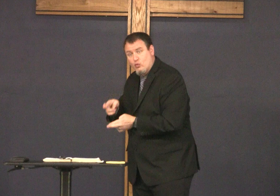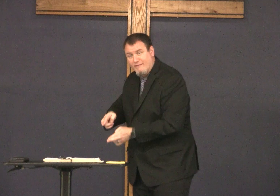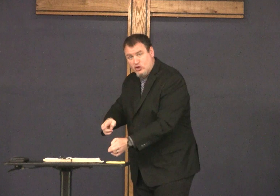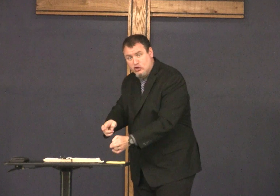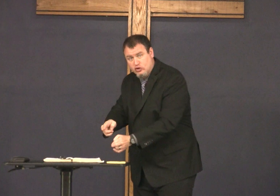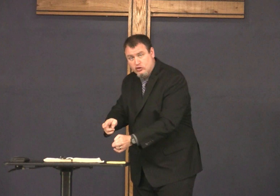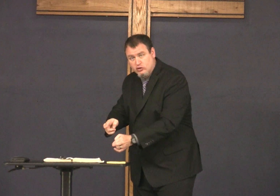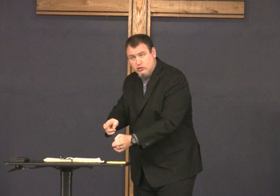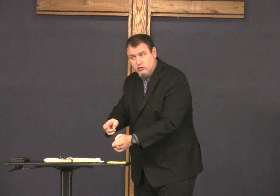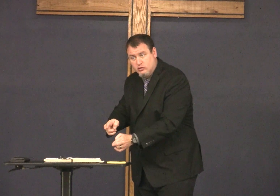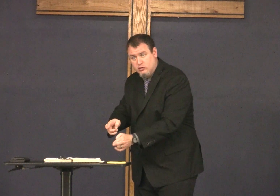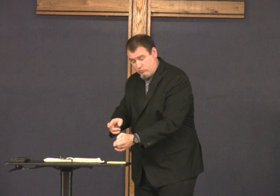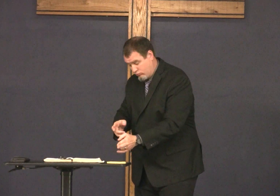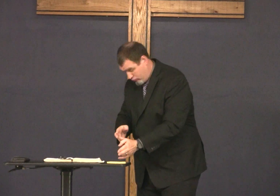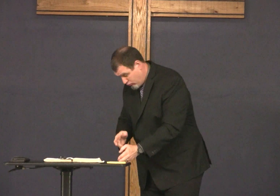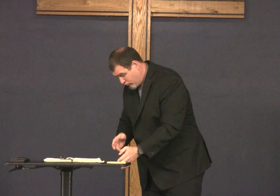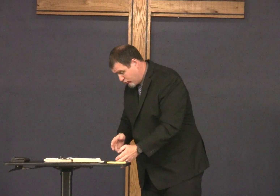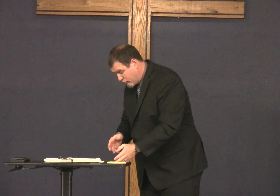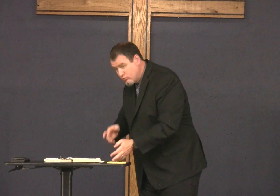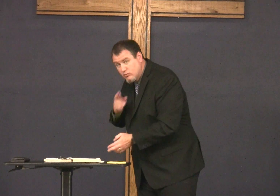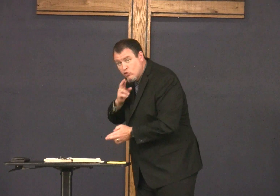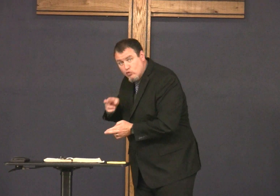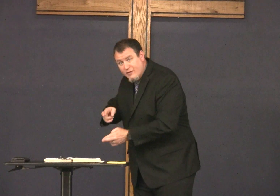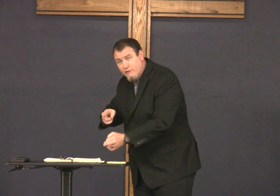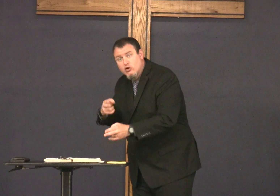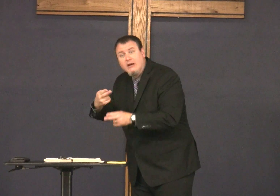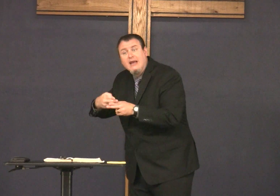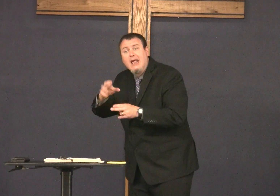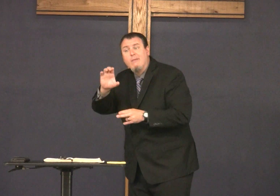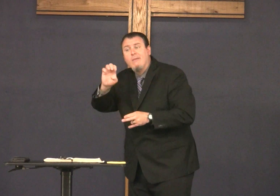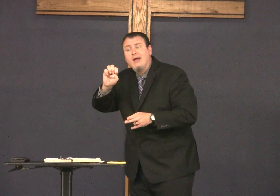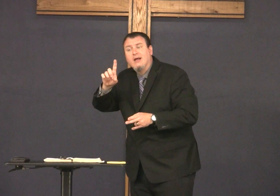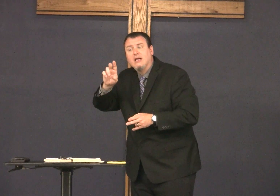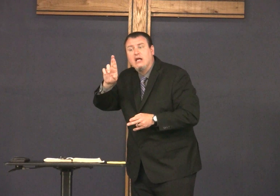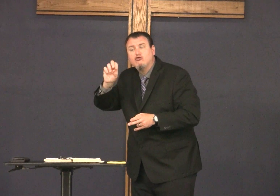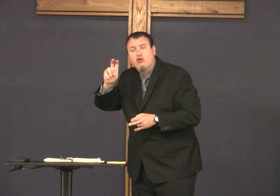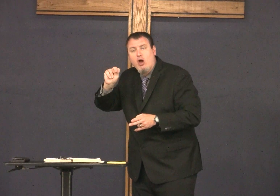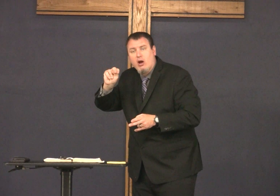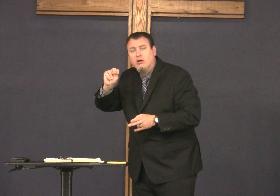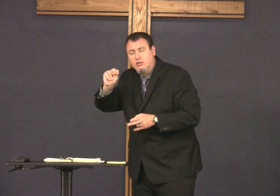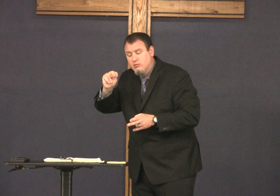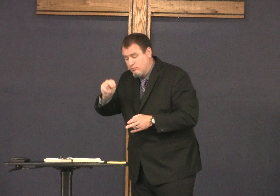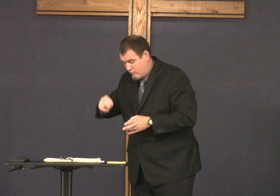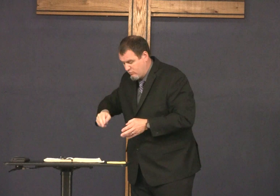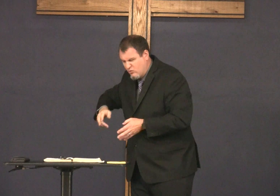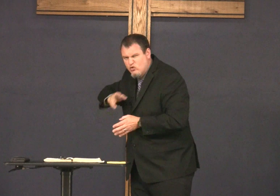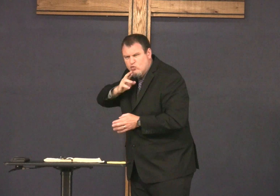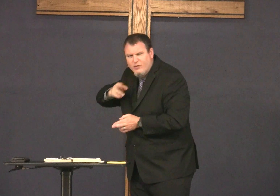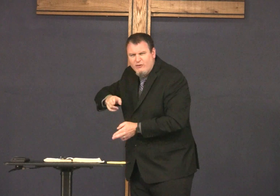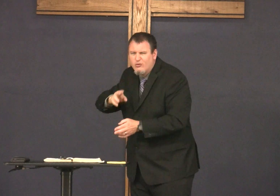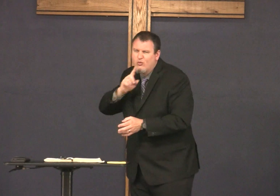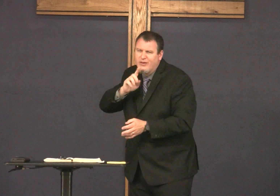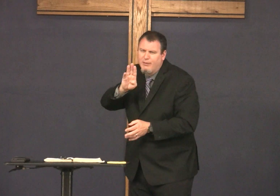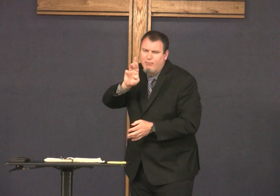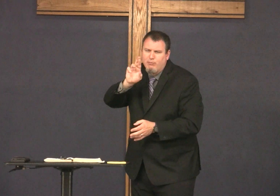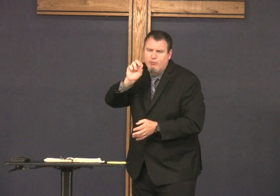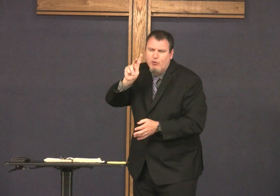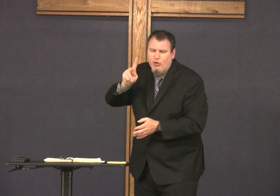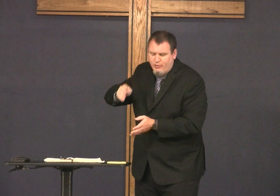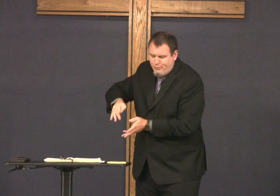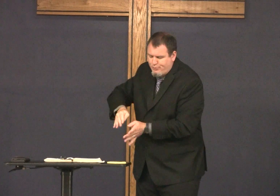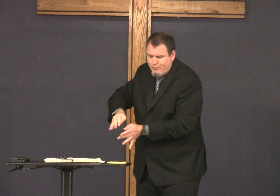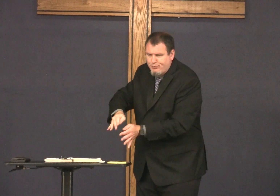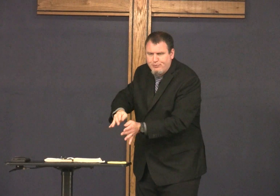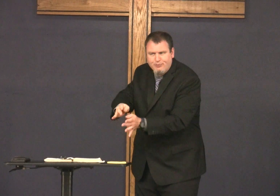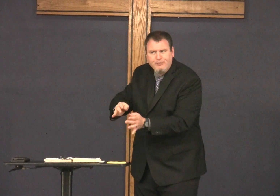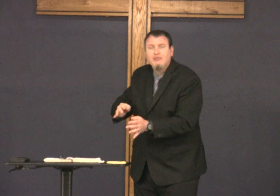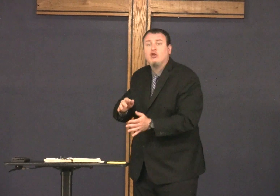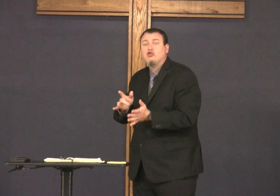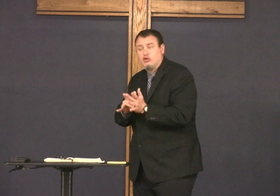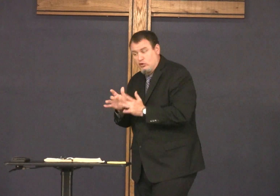and they keep walking and finally arrive and to the river named ketron it's a little creek